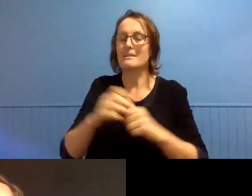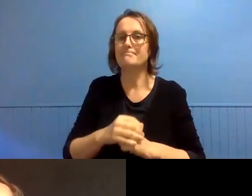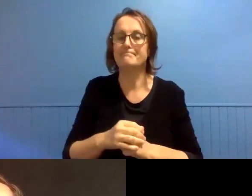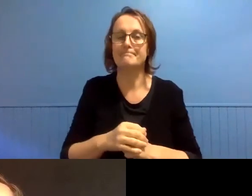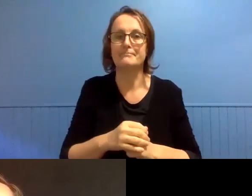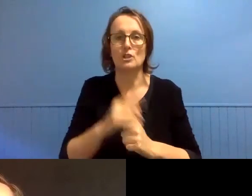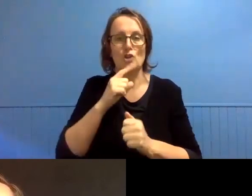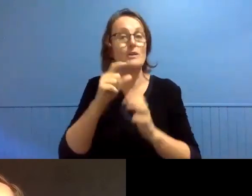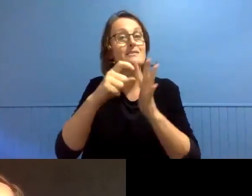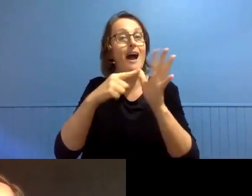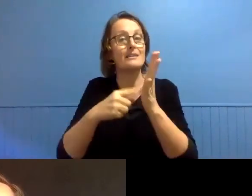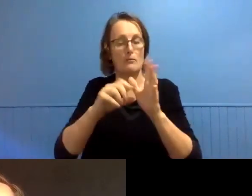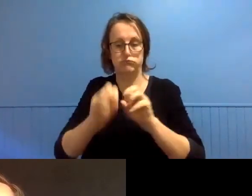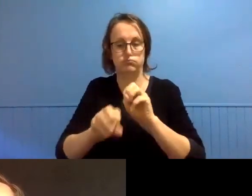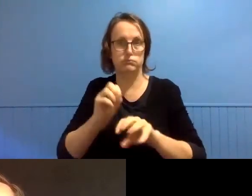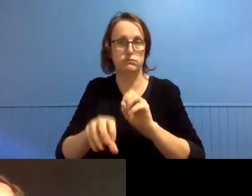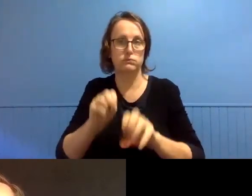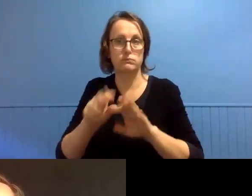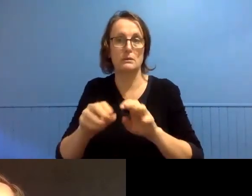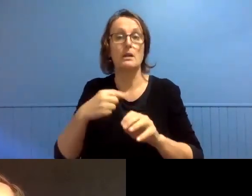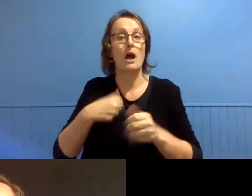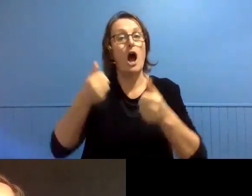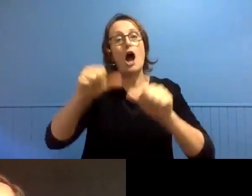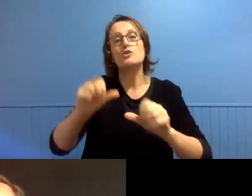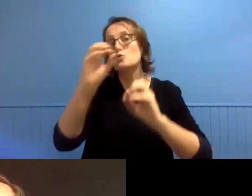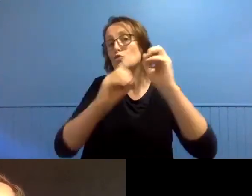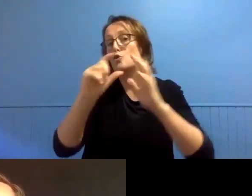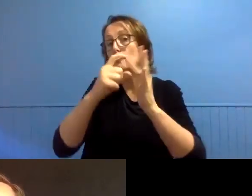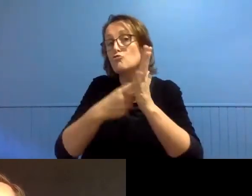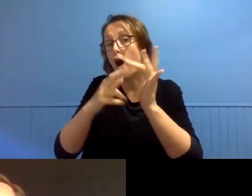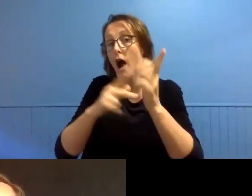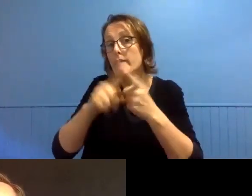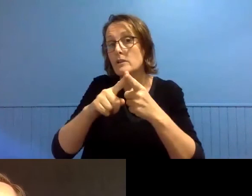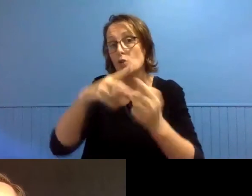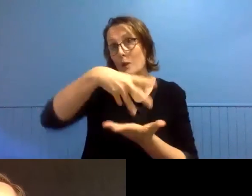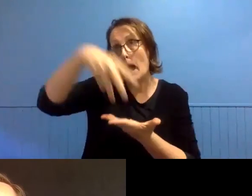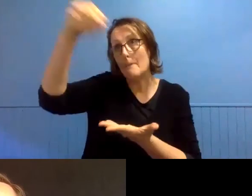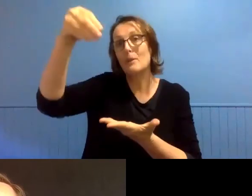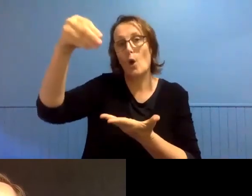store your data to. We use Google Drive. We upload our streams once we